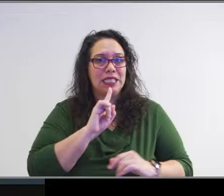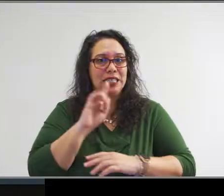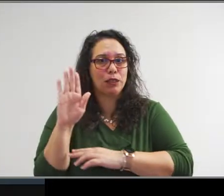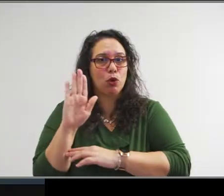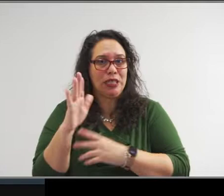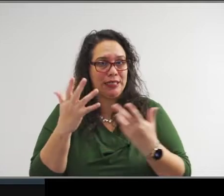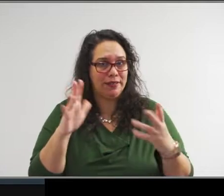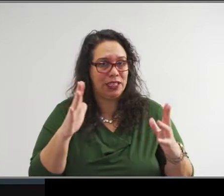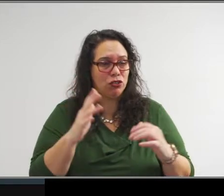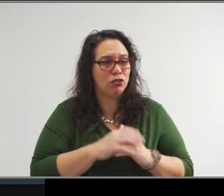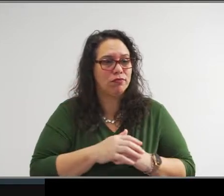Thank you.